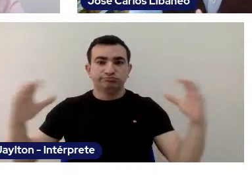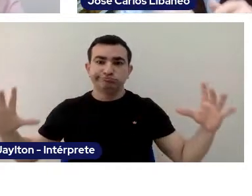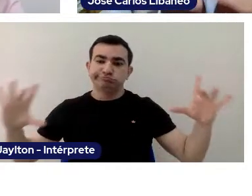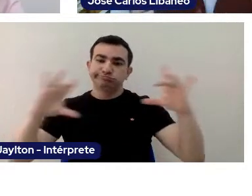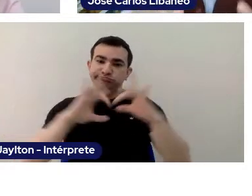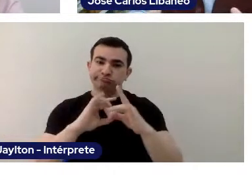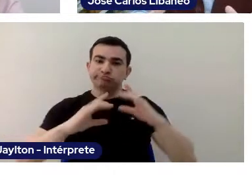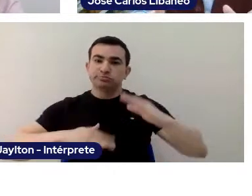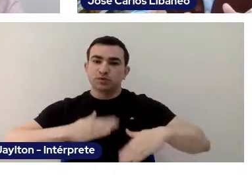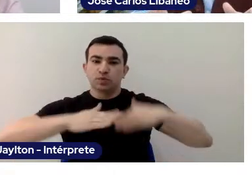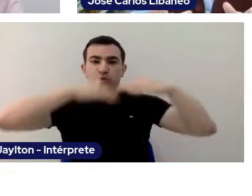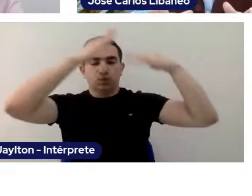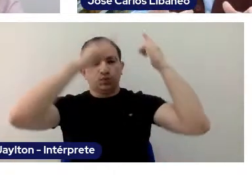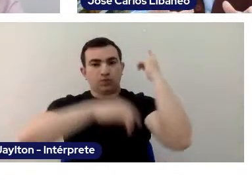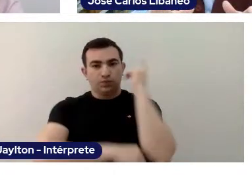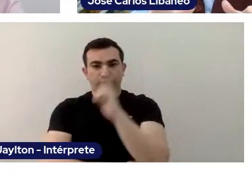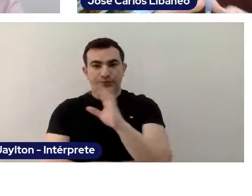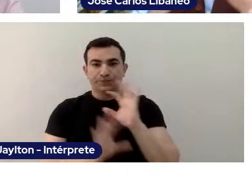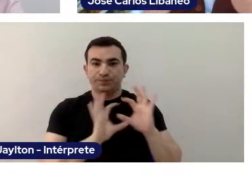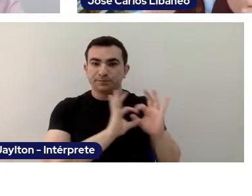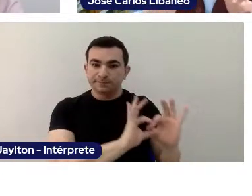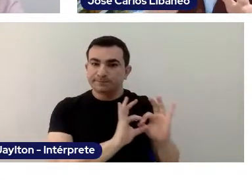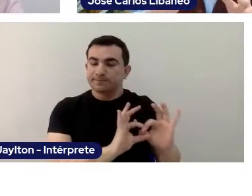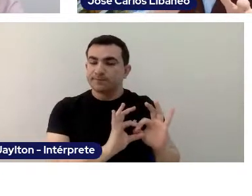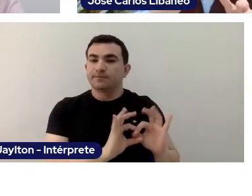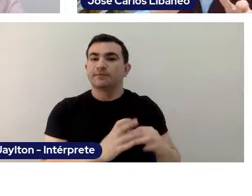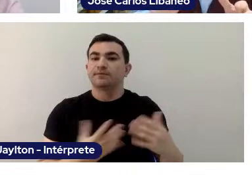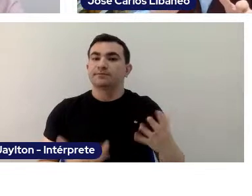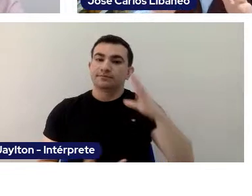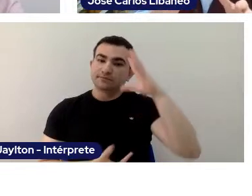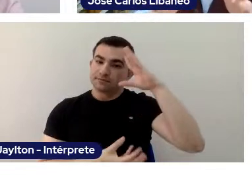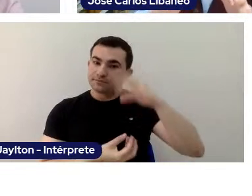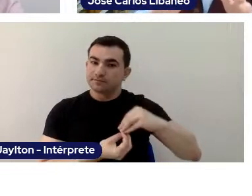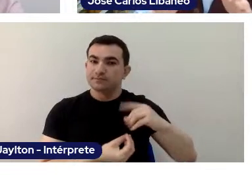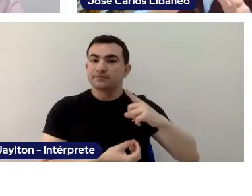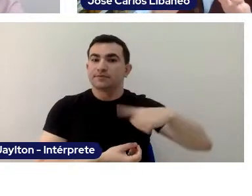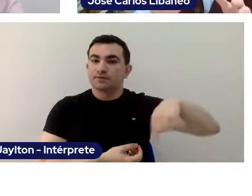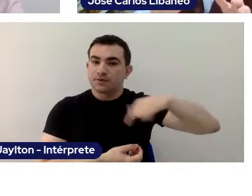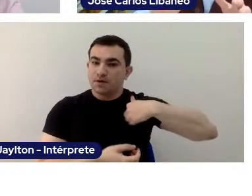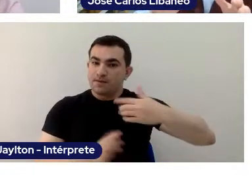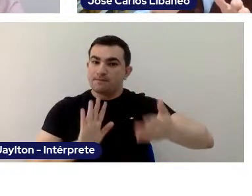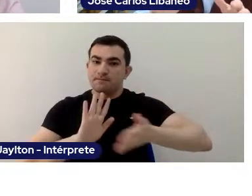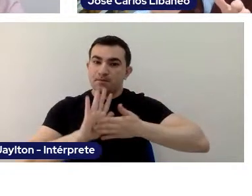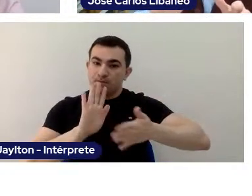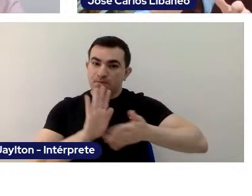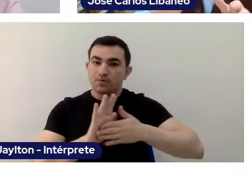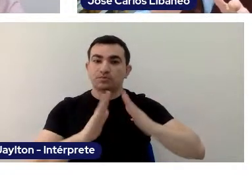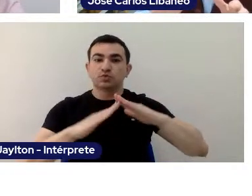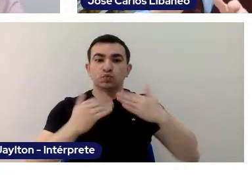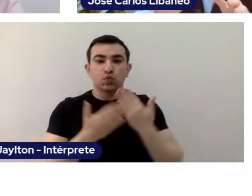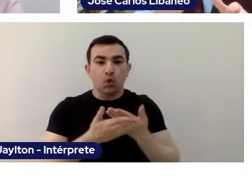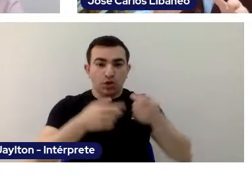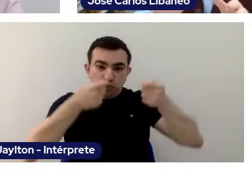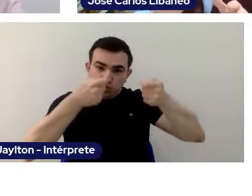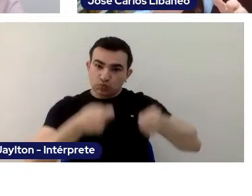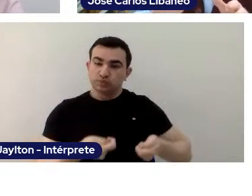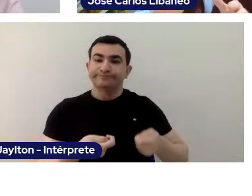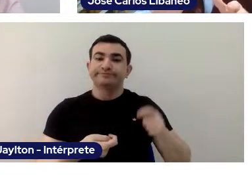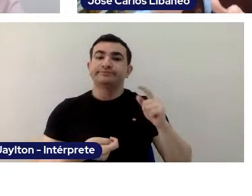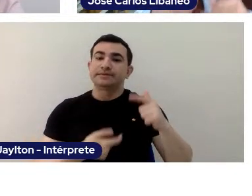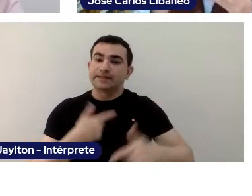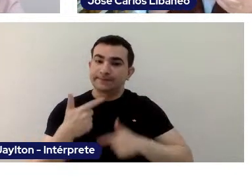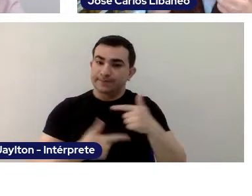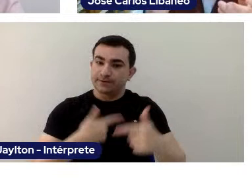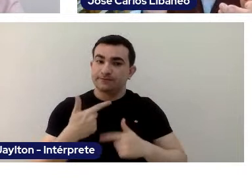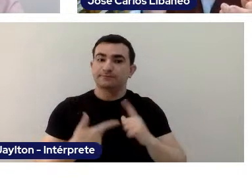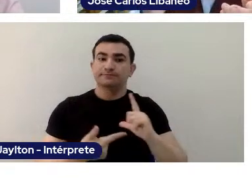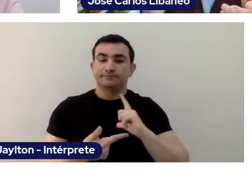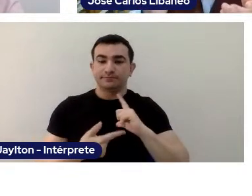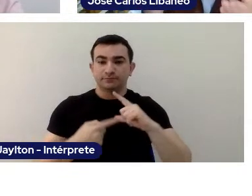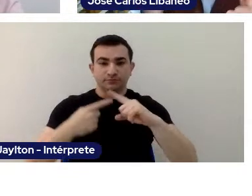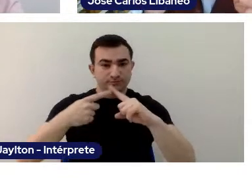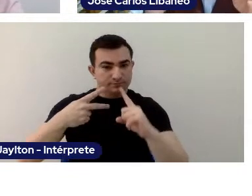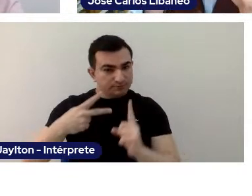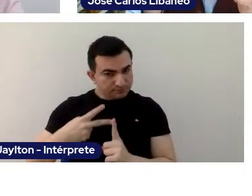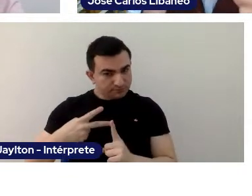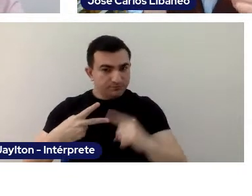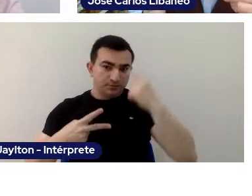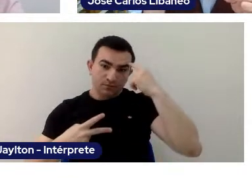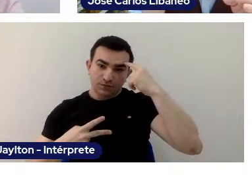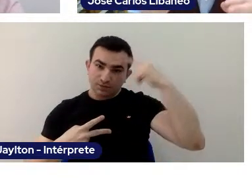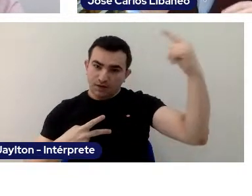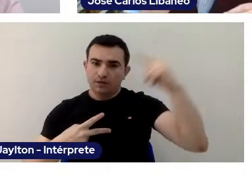Therefore, to conclude, my proposition of a fair school system works with two ideas that are essential: